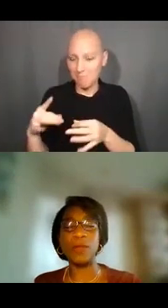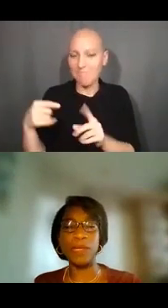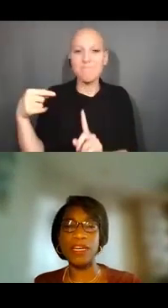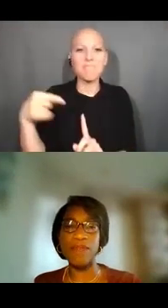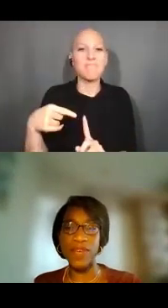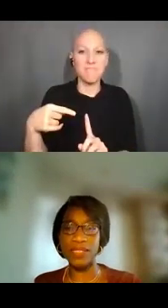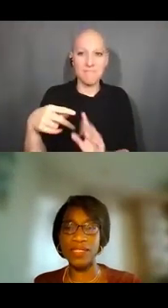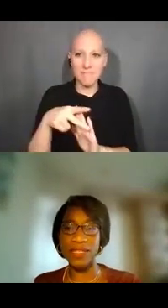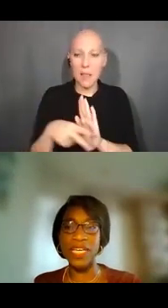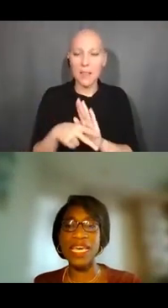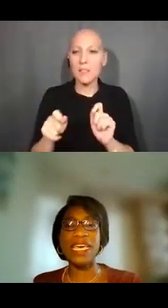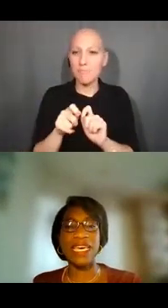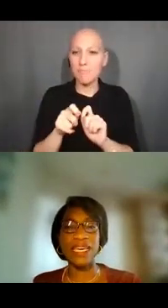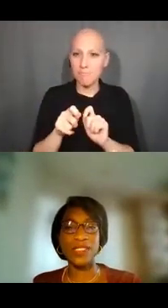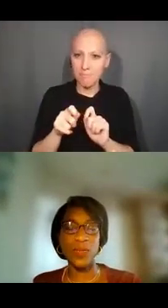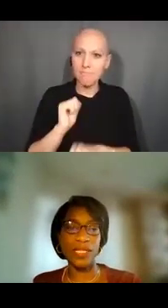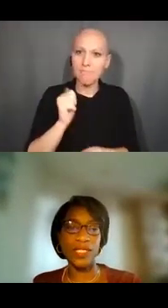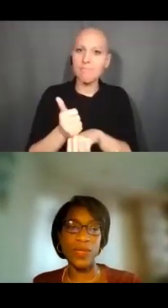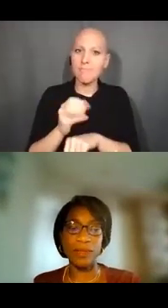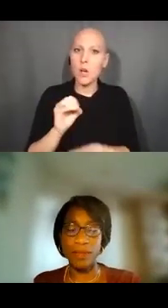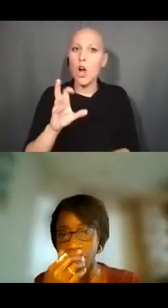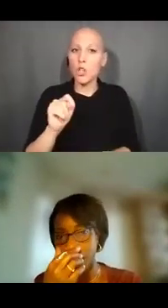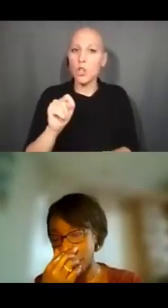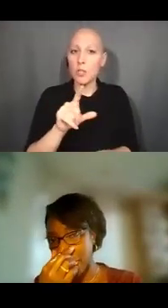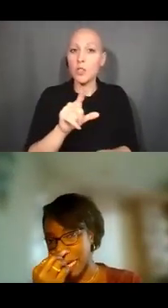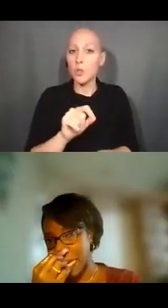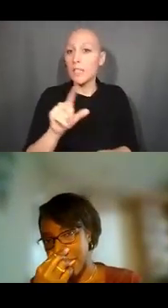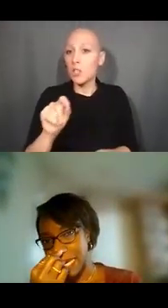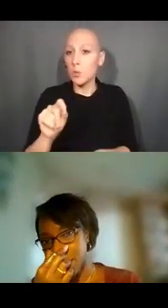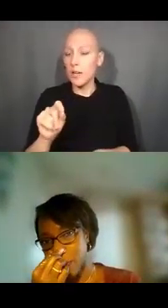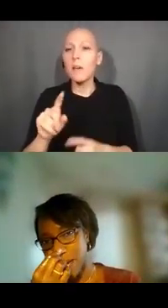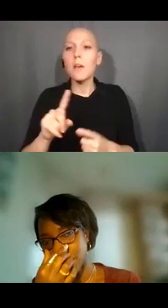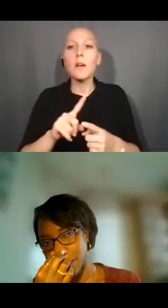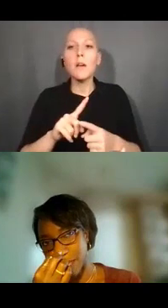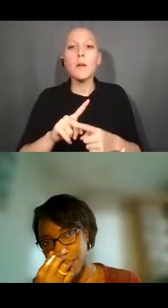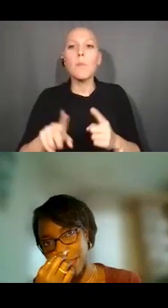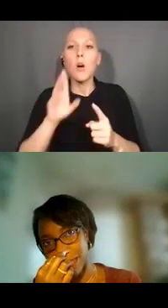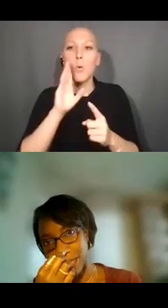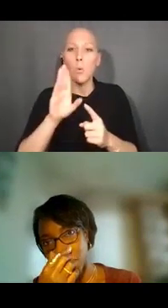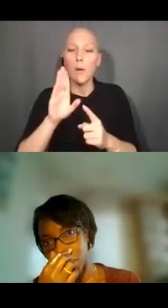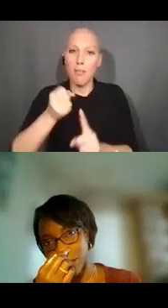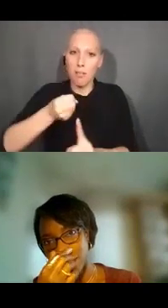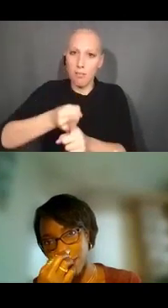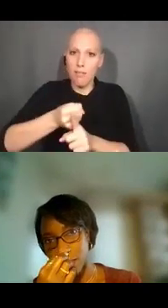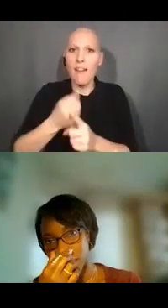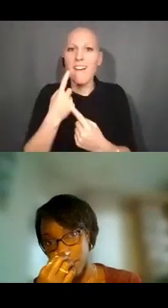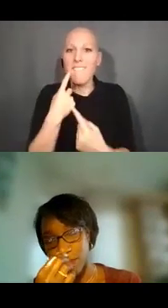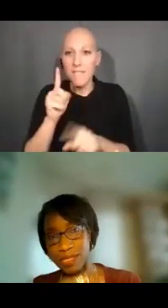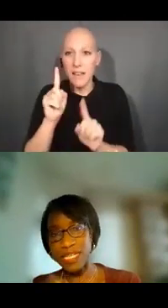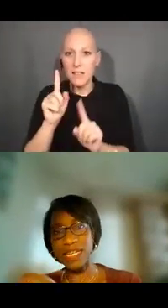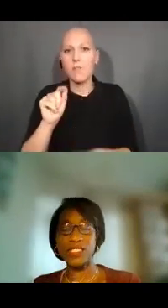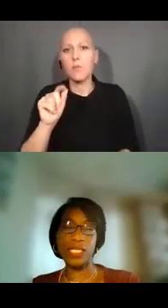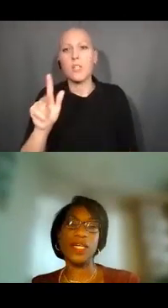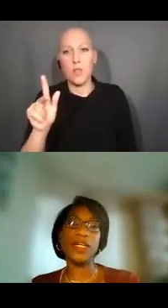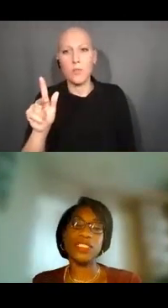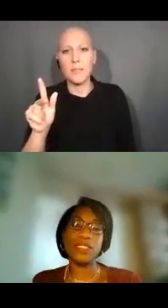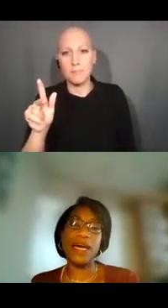and will become effective in 2023. And with this policy NIH encourages